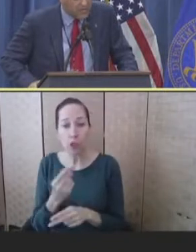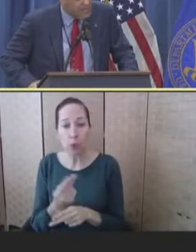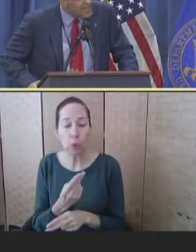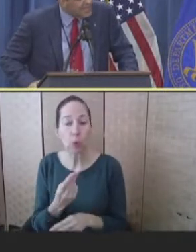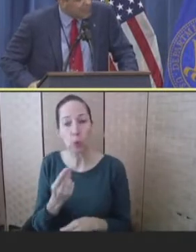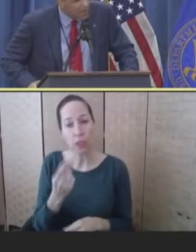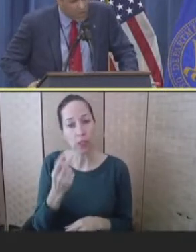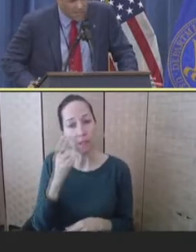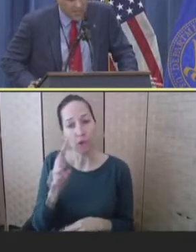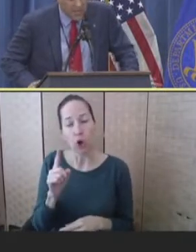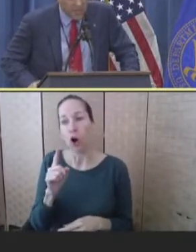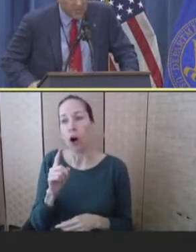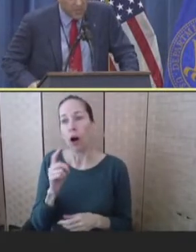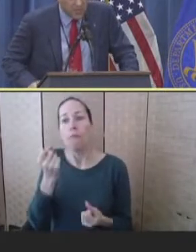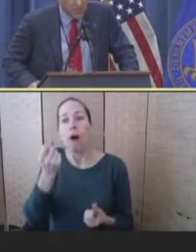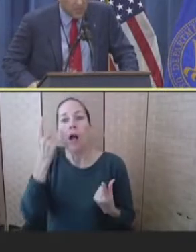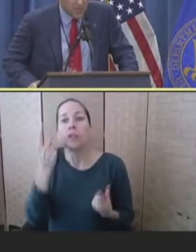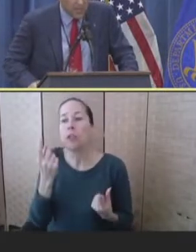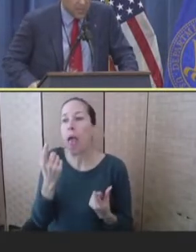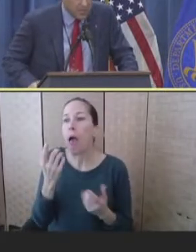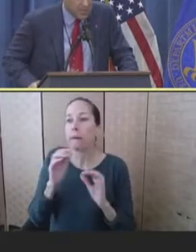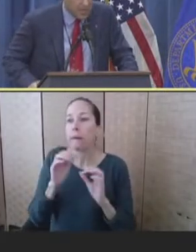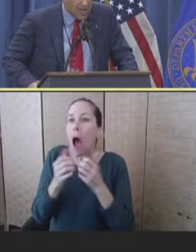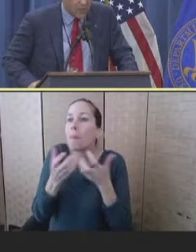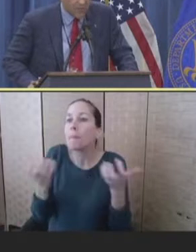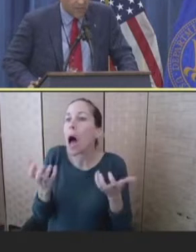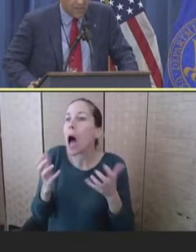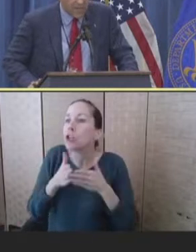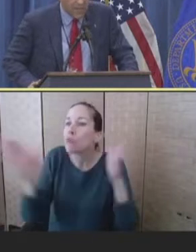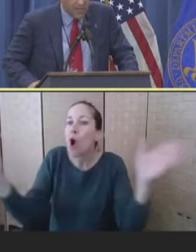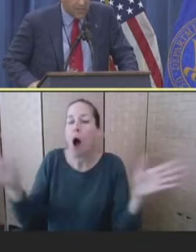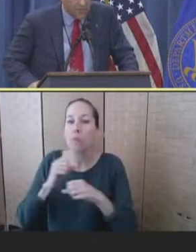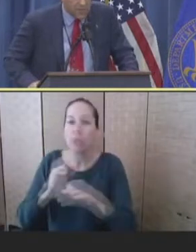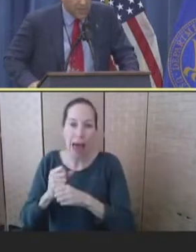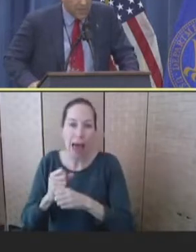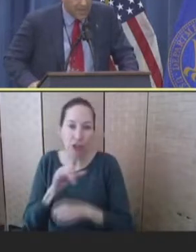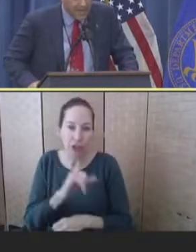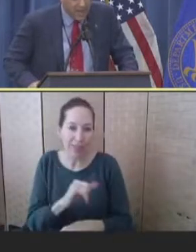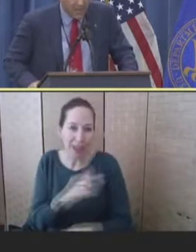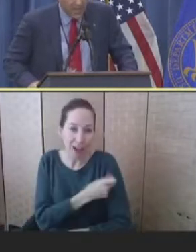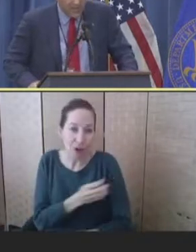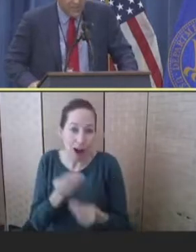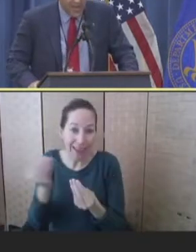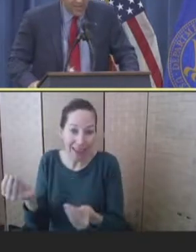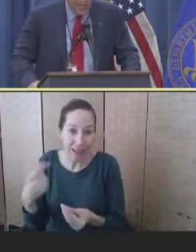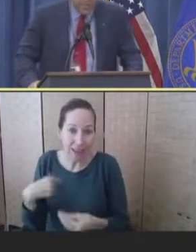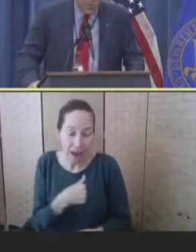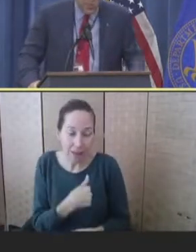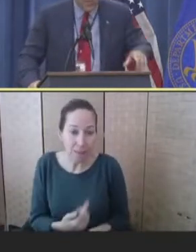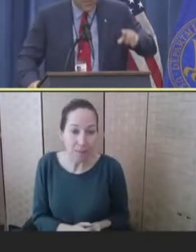Now, in all of these types of studies, we think it's necessary to do careful analysis and comprehensive scientific exploration.